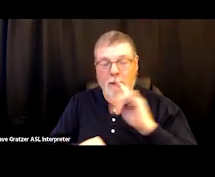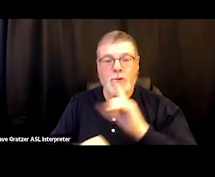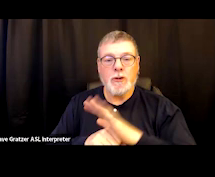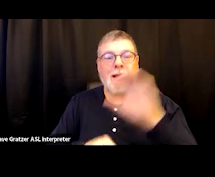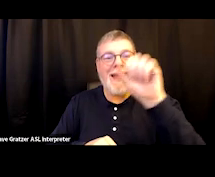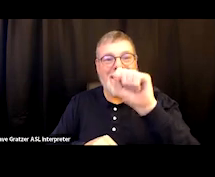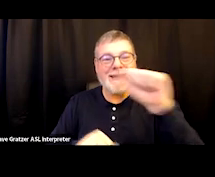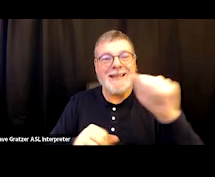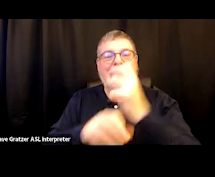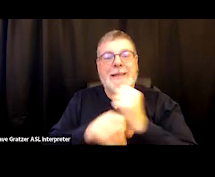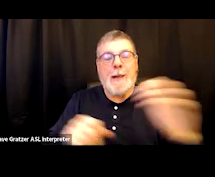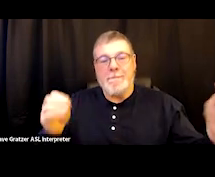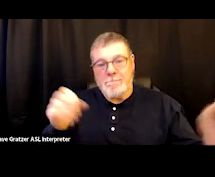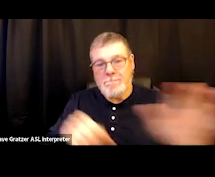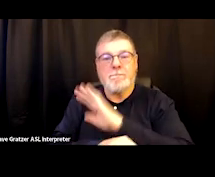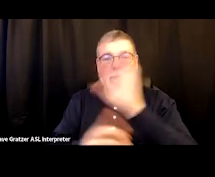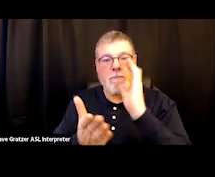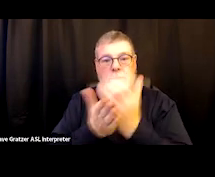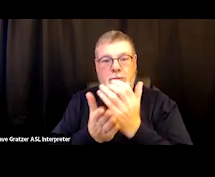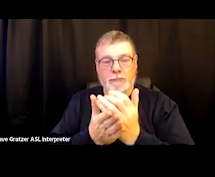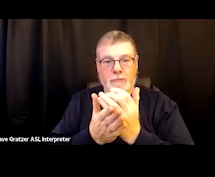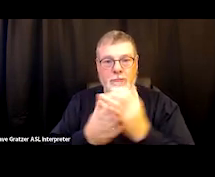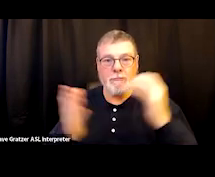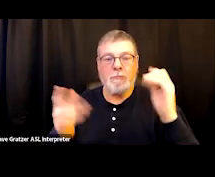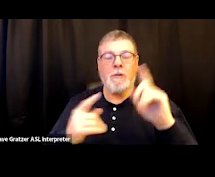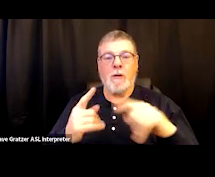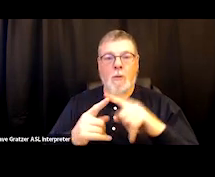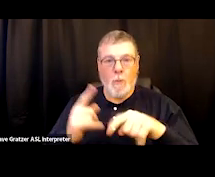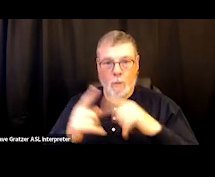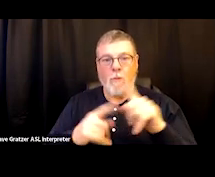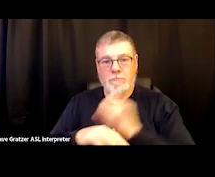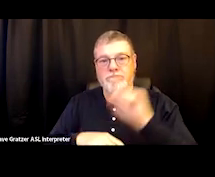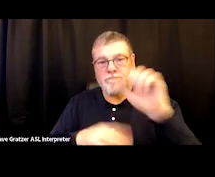is getting the most complete picture as possible when you are submitting the claim.